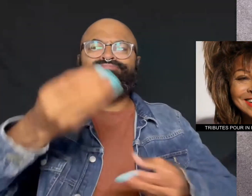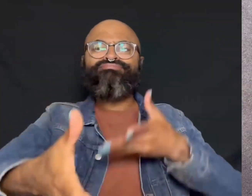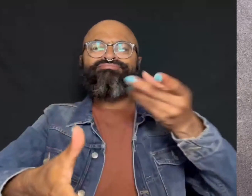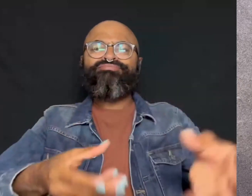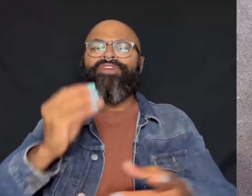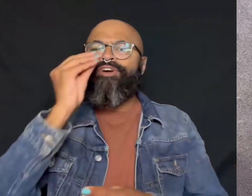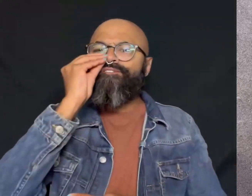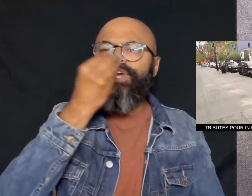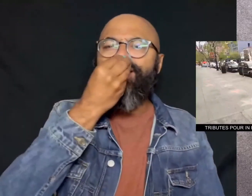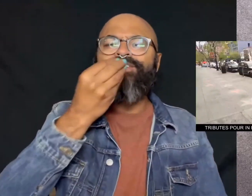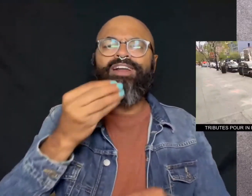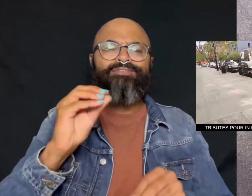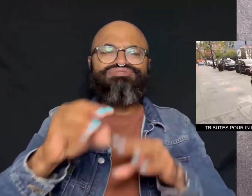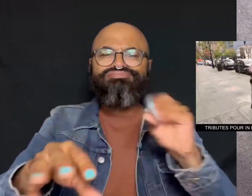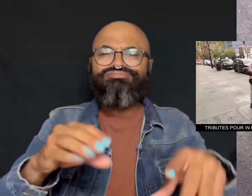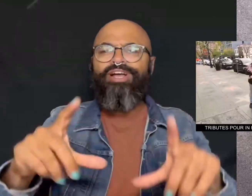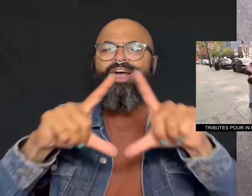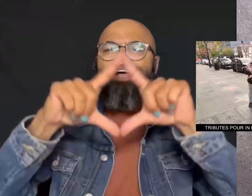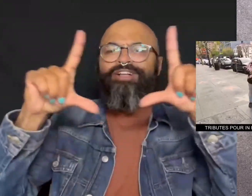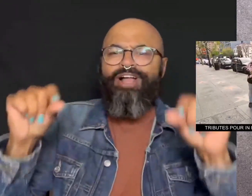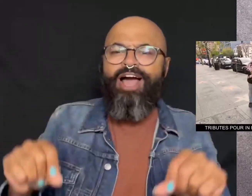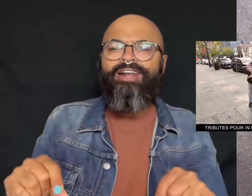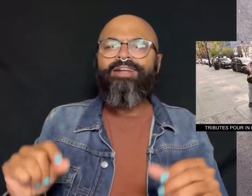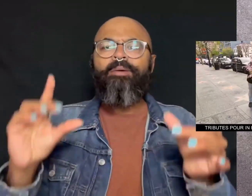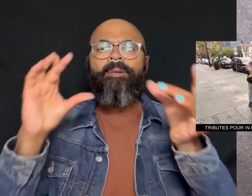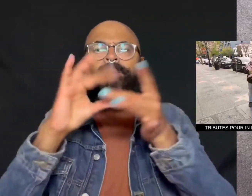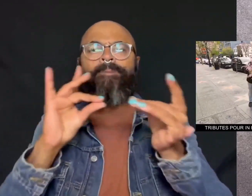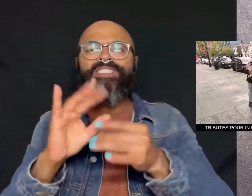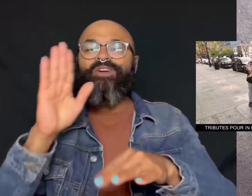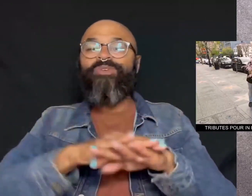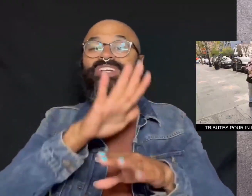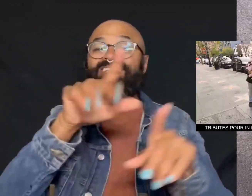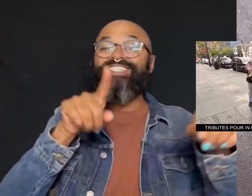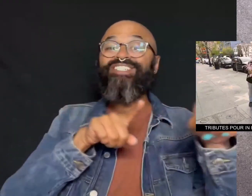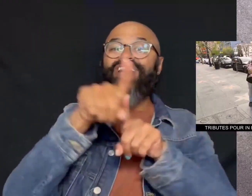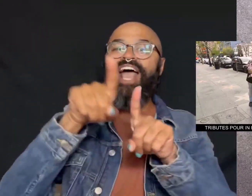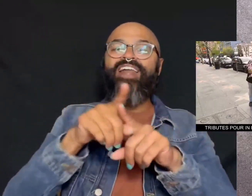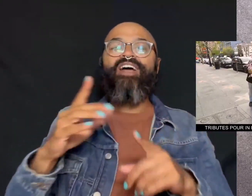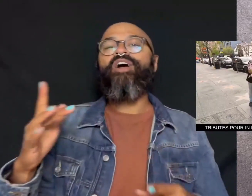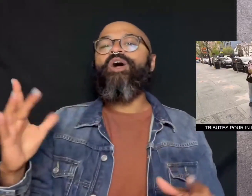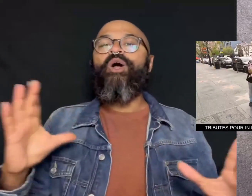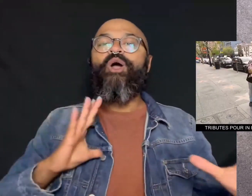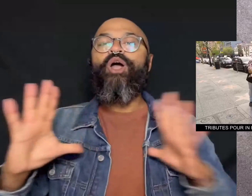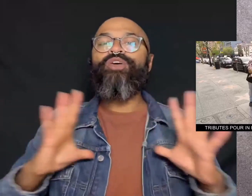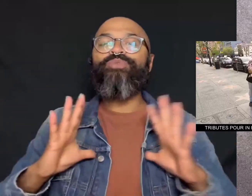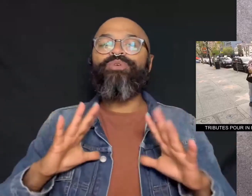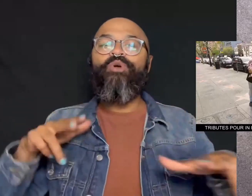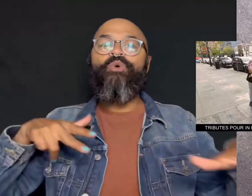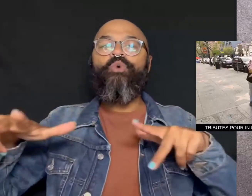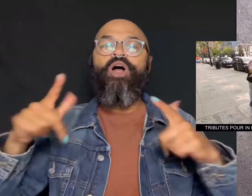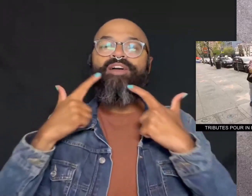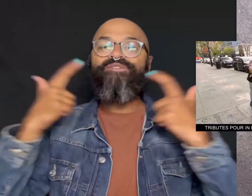Fans have left Flowers, cards and messages on her star on the Hollywood Walk of Fame